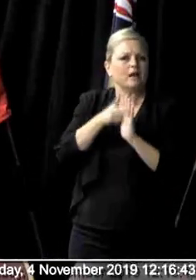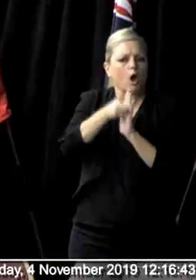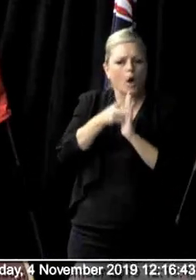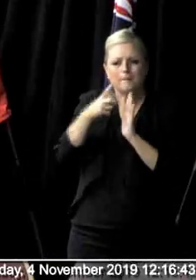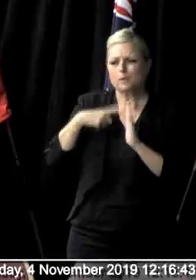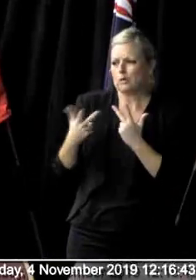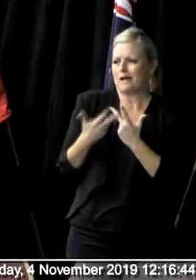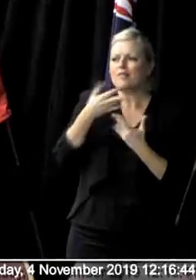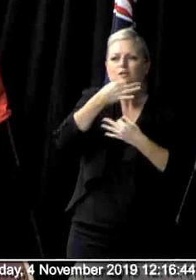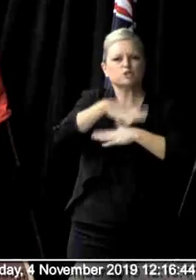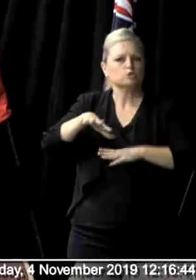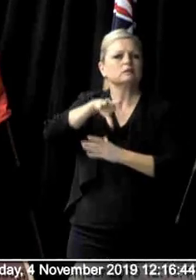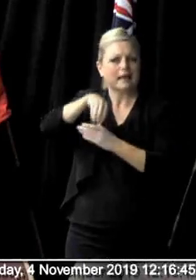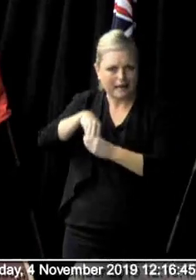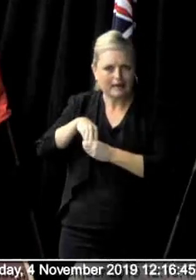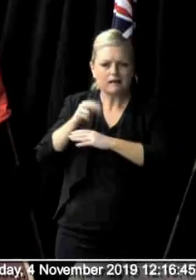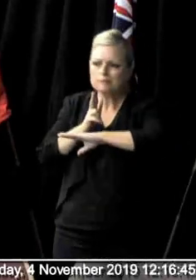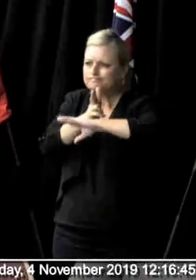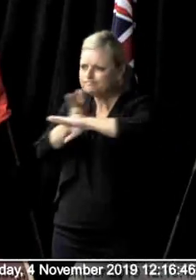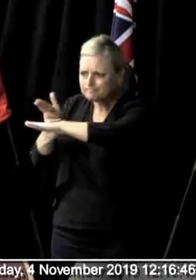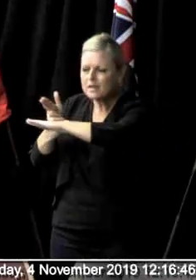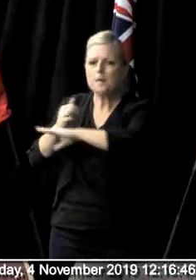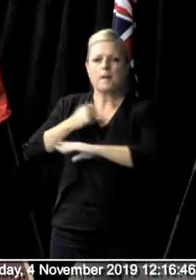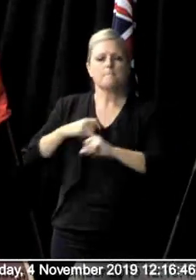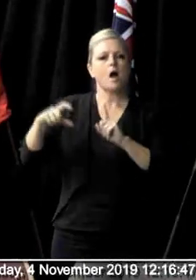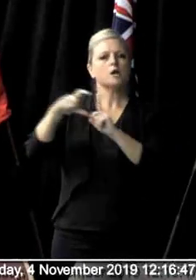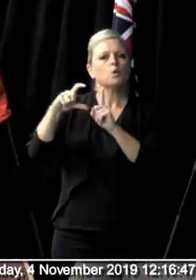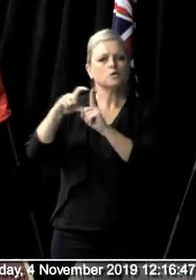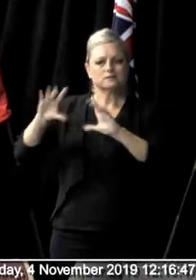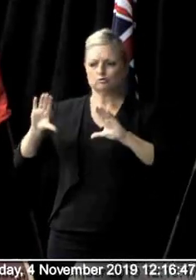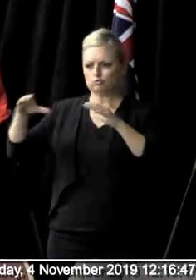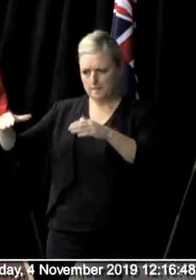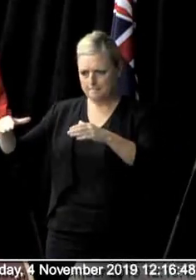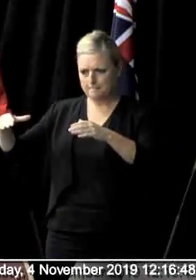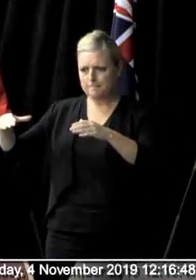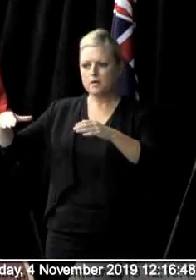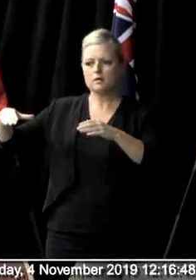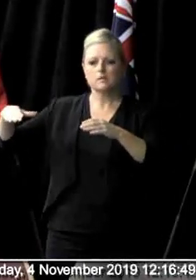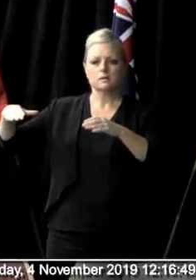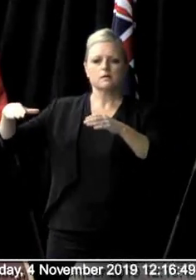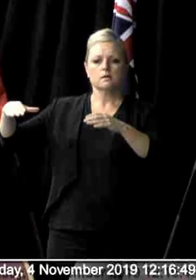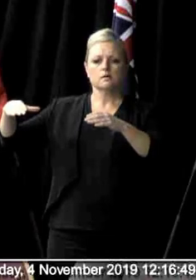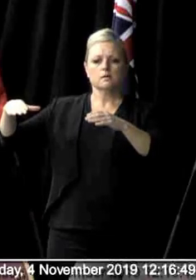but clearly [REDACTED]’s cohort is in one group on the video, and then she’s